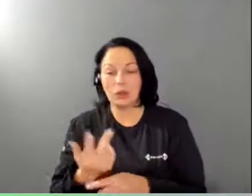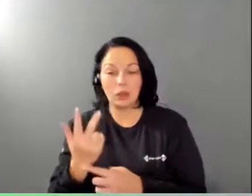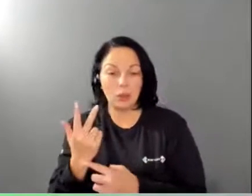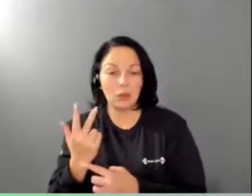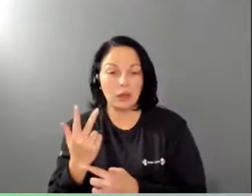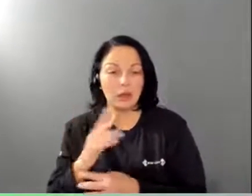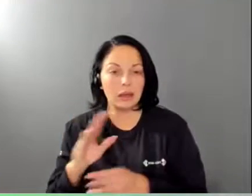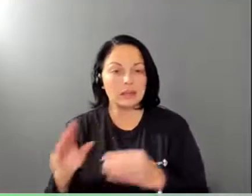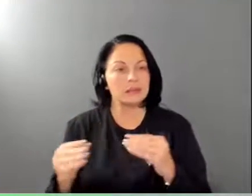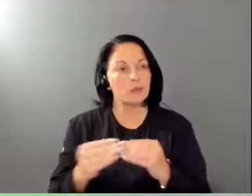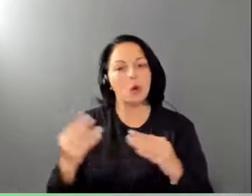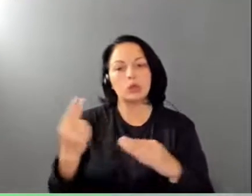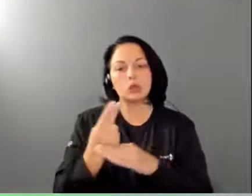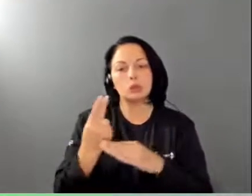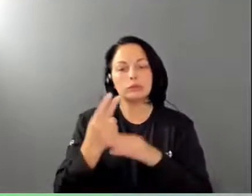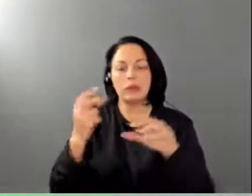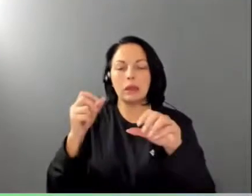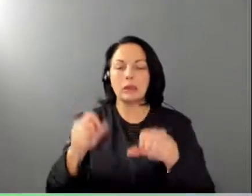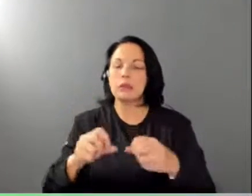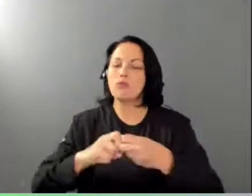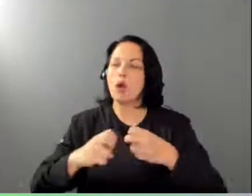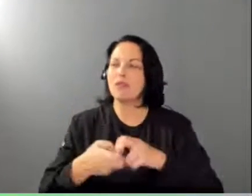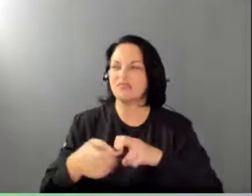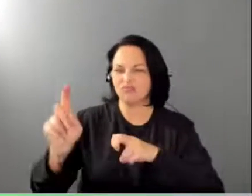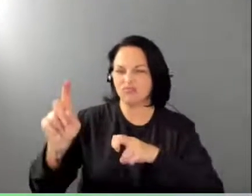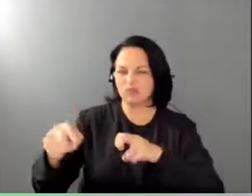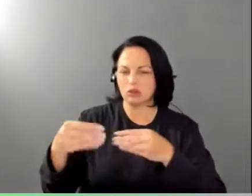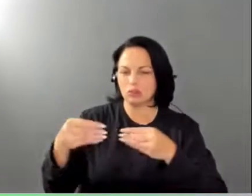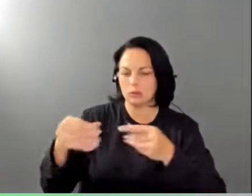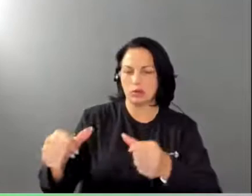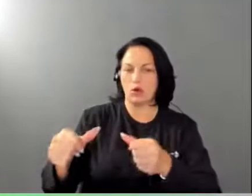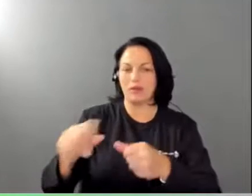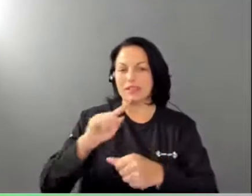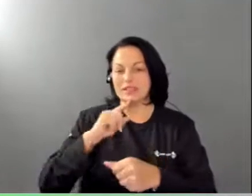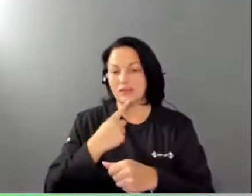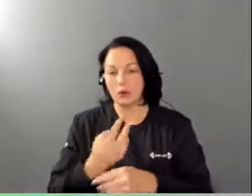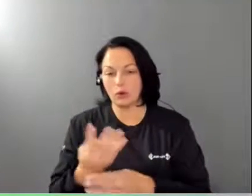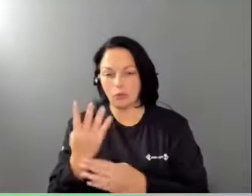alternative action, may be difficult to discover so it